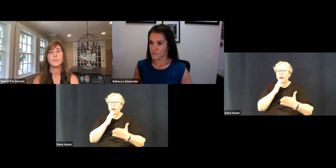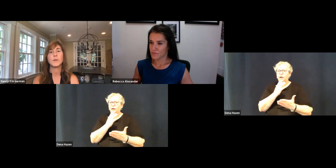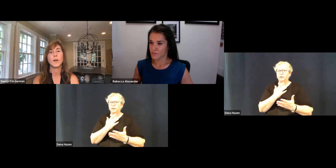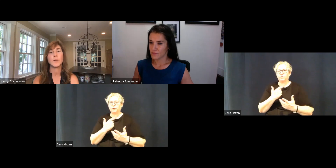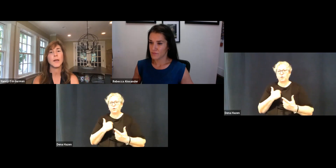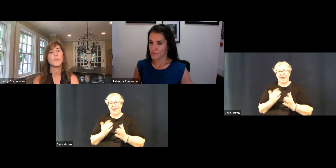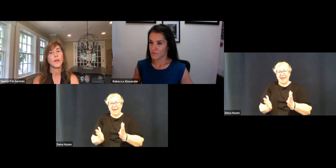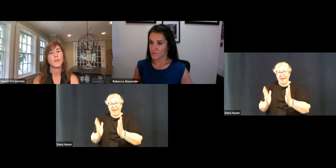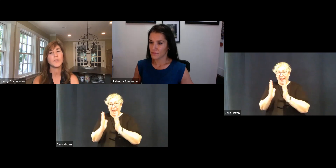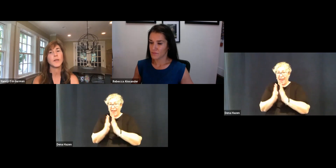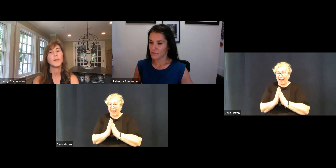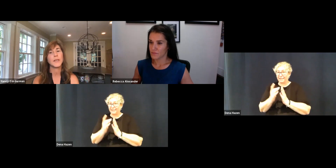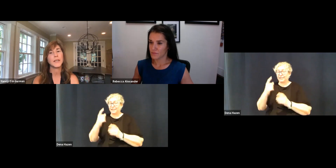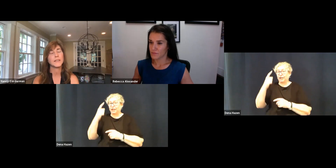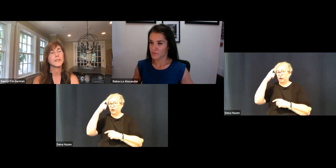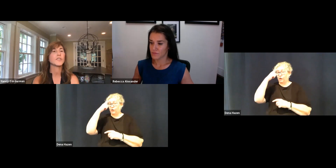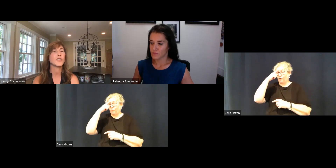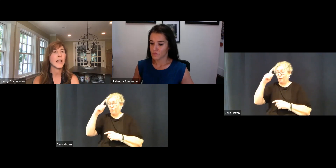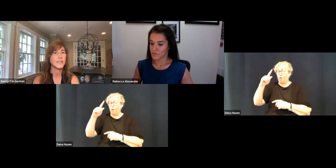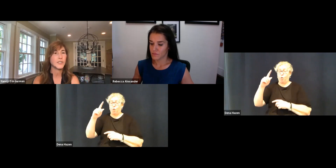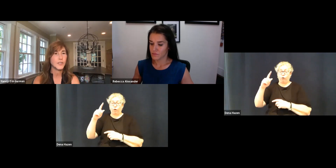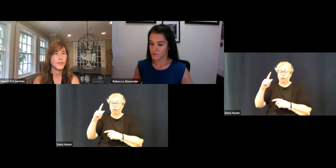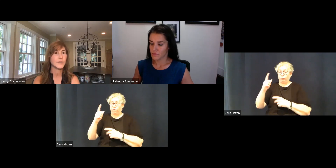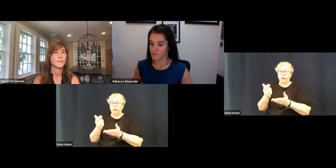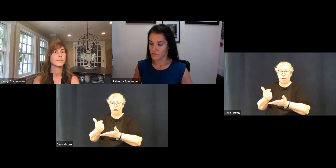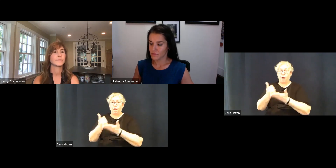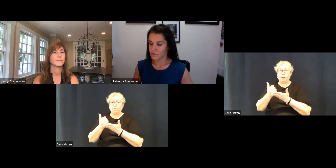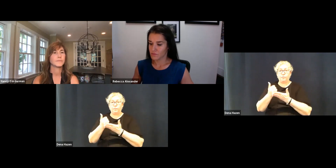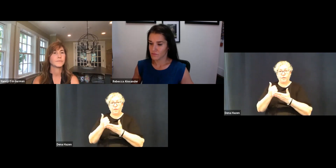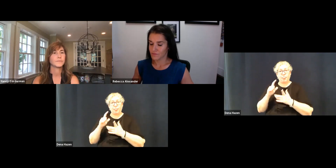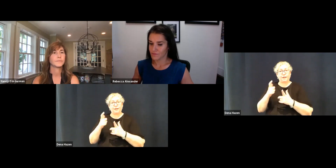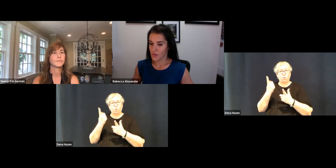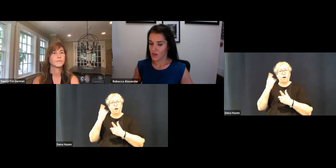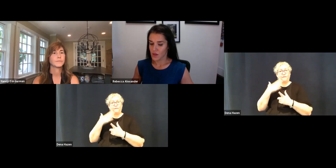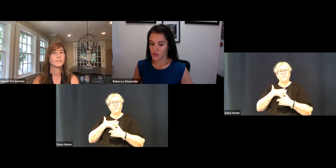to be one of my brother's biggest challenges.